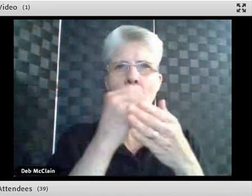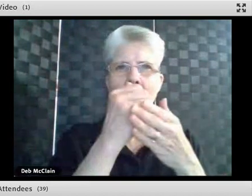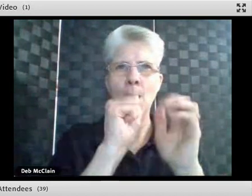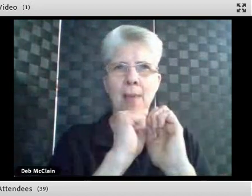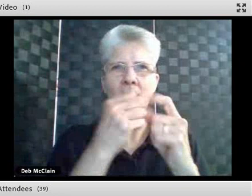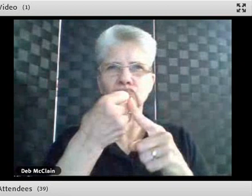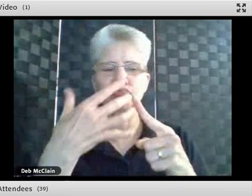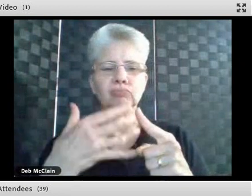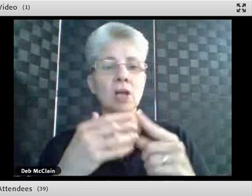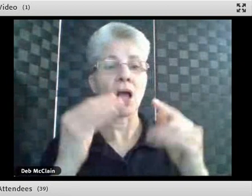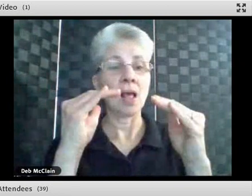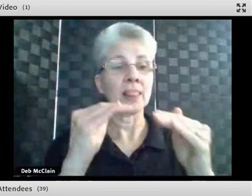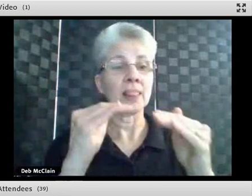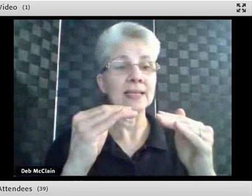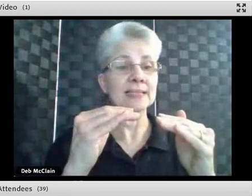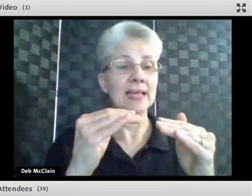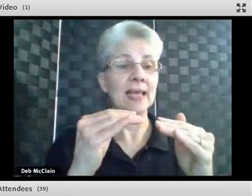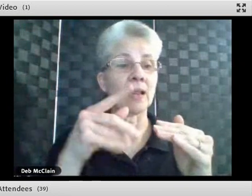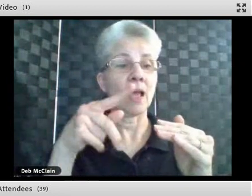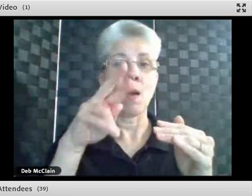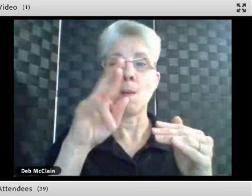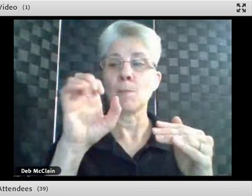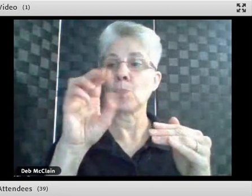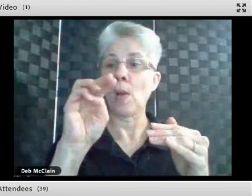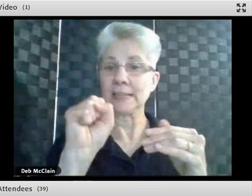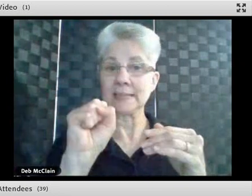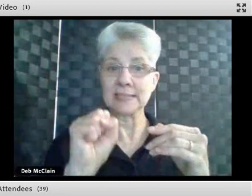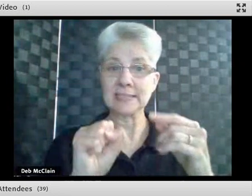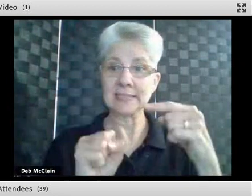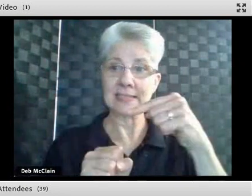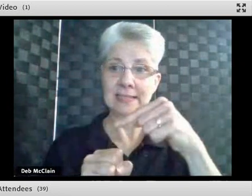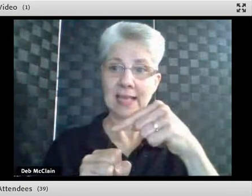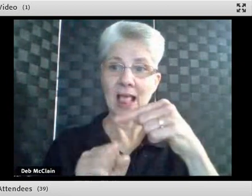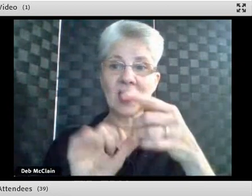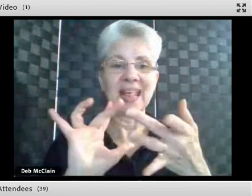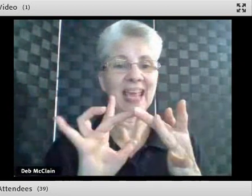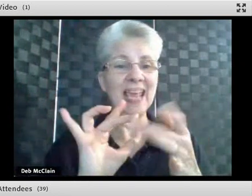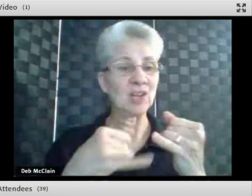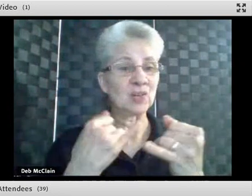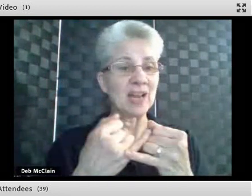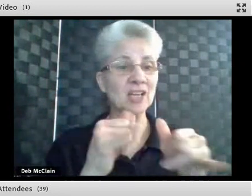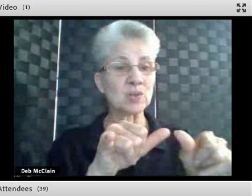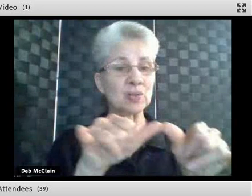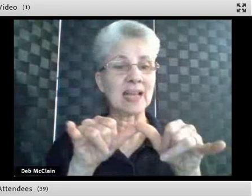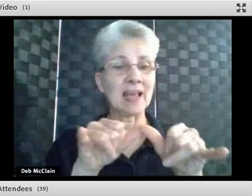I listed here a link for PREMIS, which is the international standard for metadata